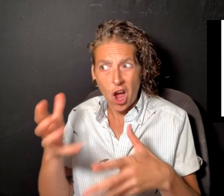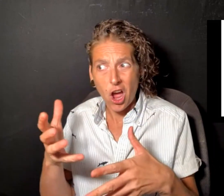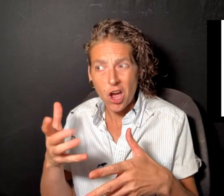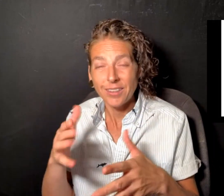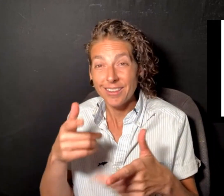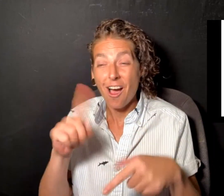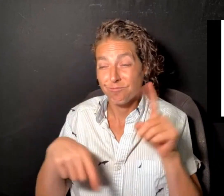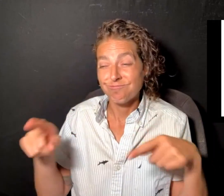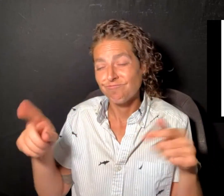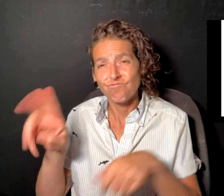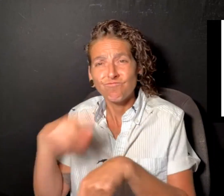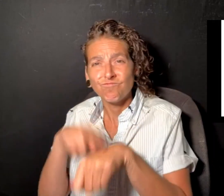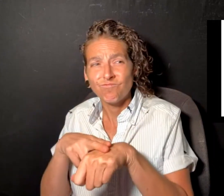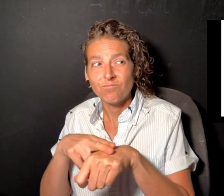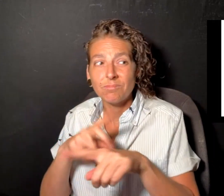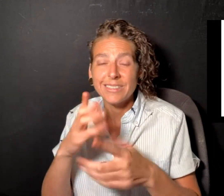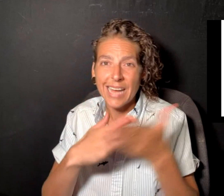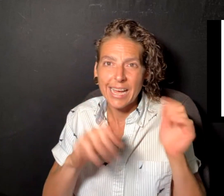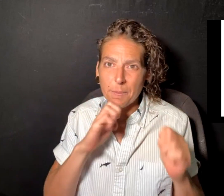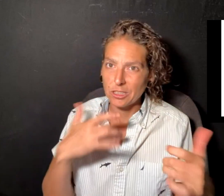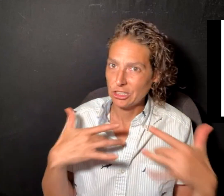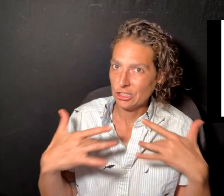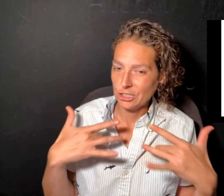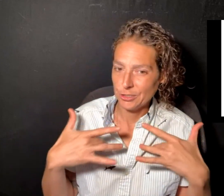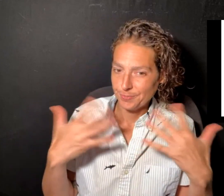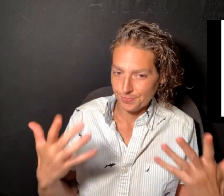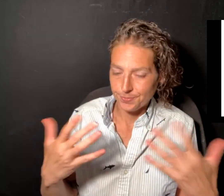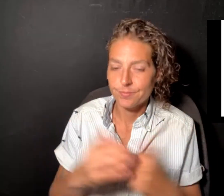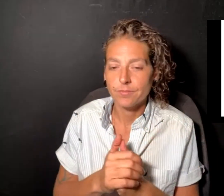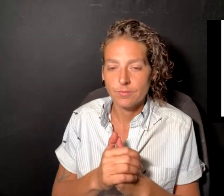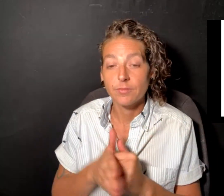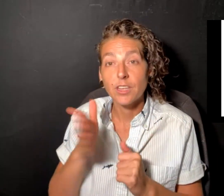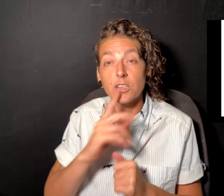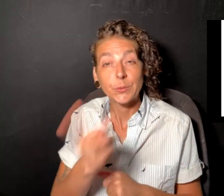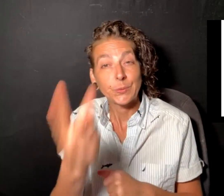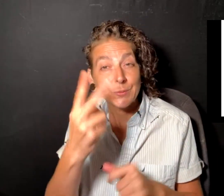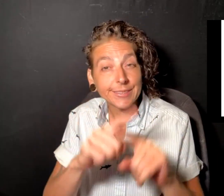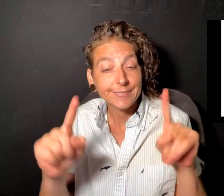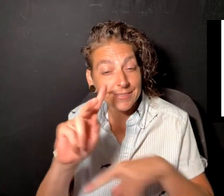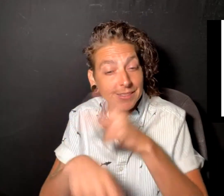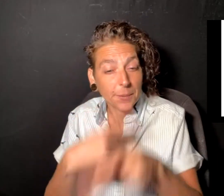and sometimes that can be a cause for concern. There are two types of farts.